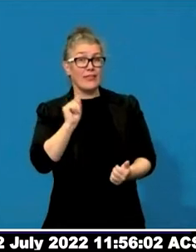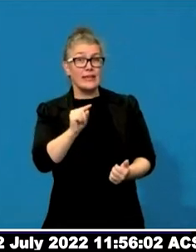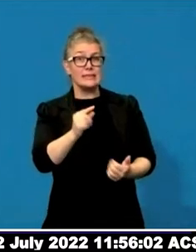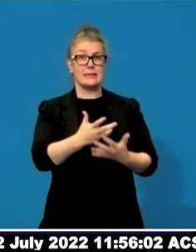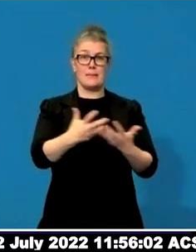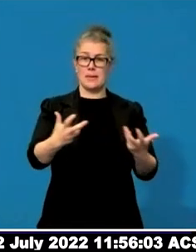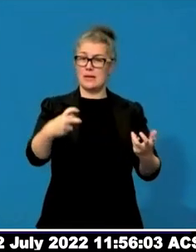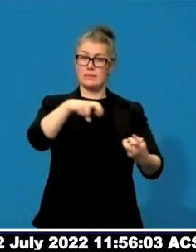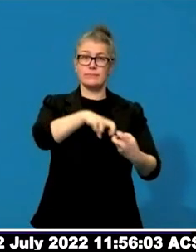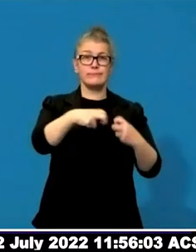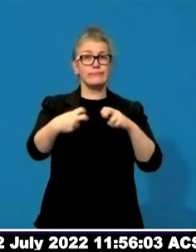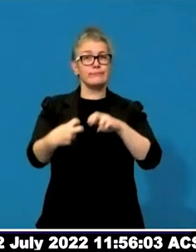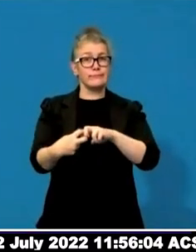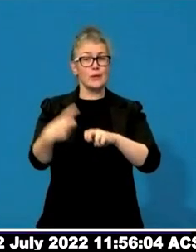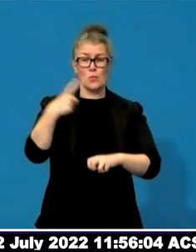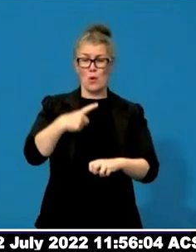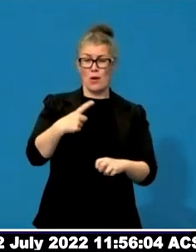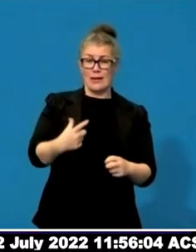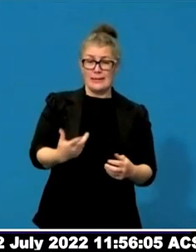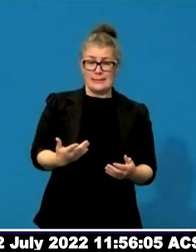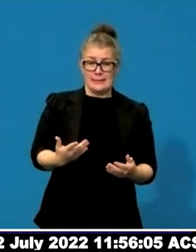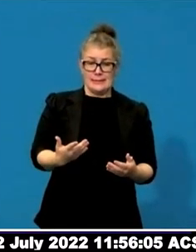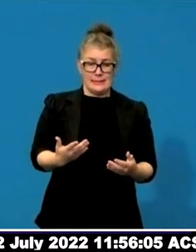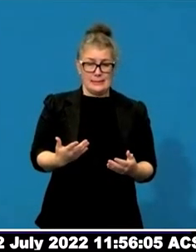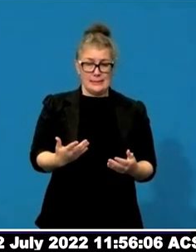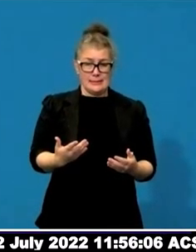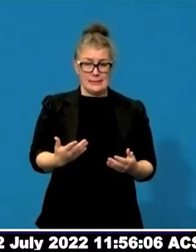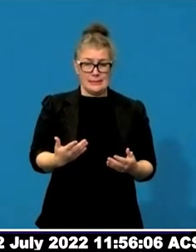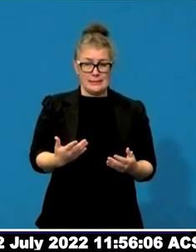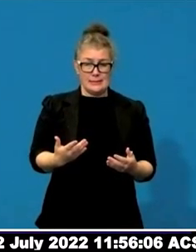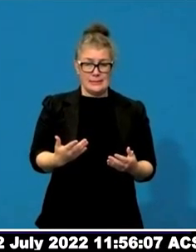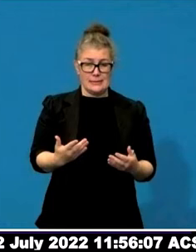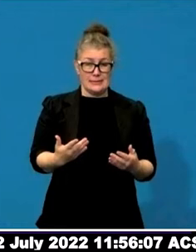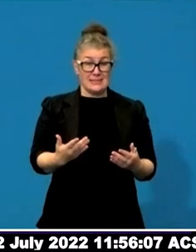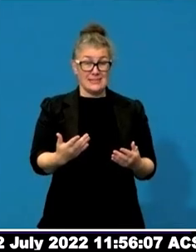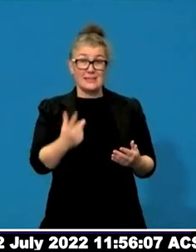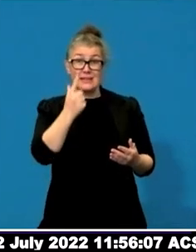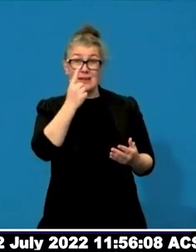because do we go and put the appeal in, which is the ethical